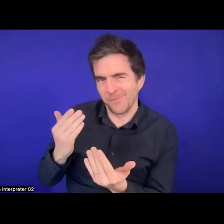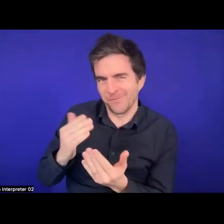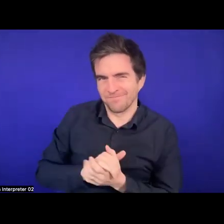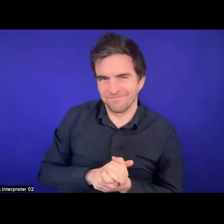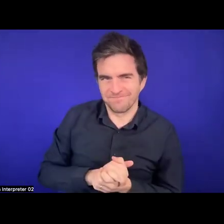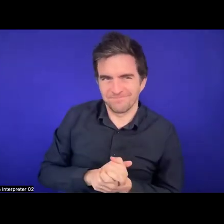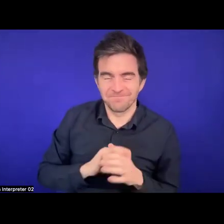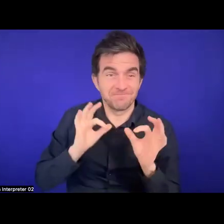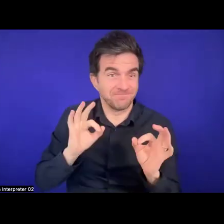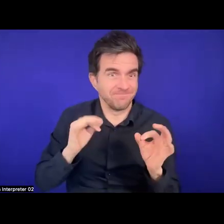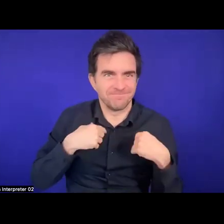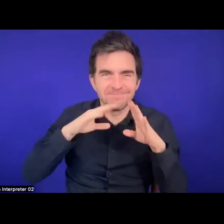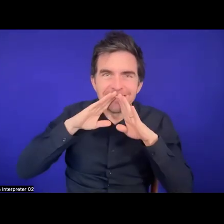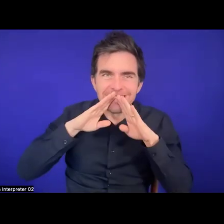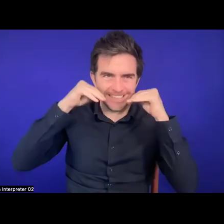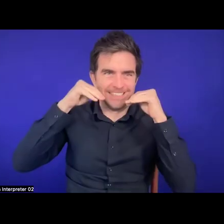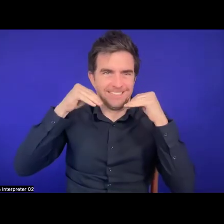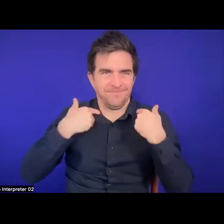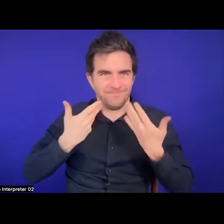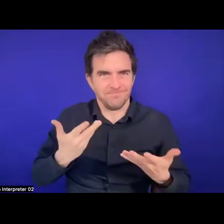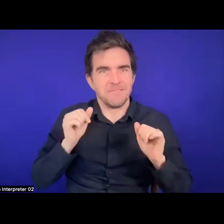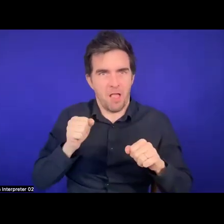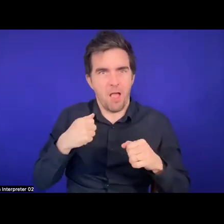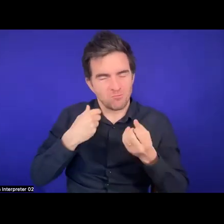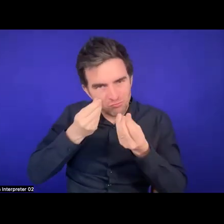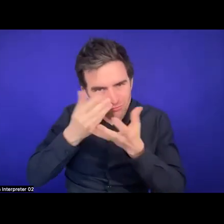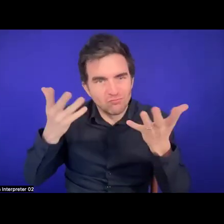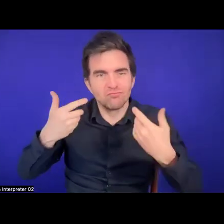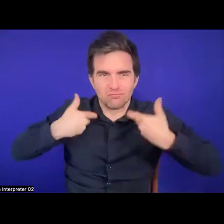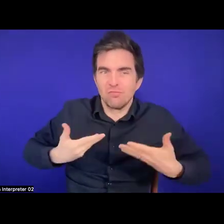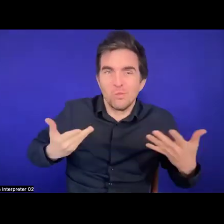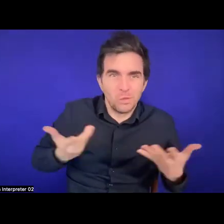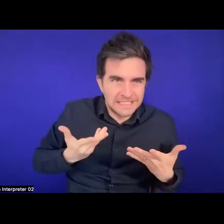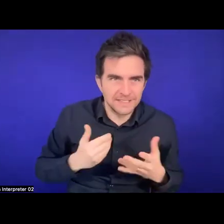institution I am representing. I have what is called a breach Professorship, I have